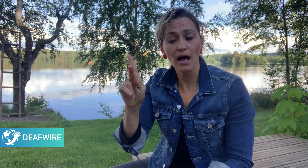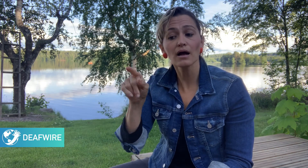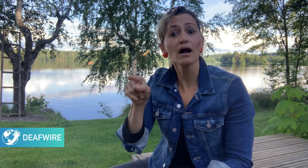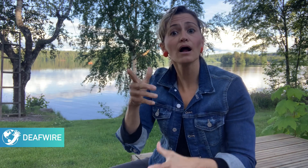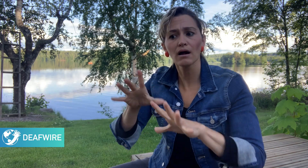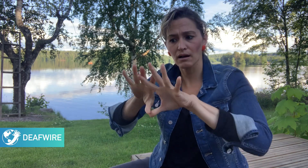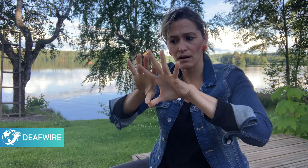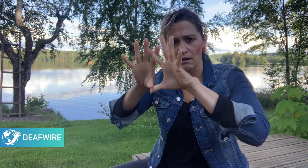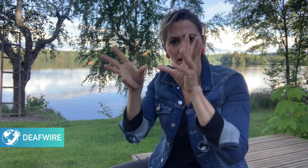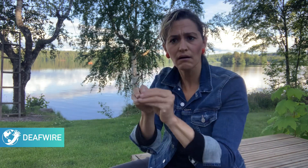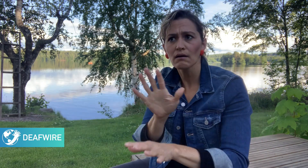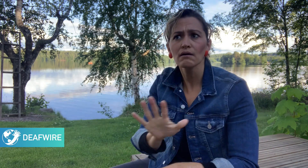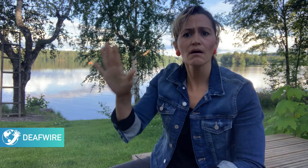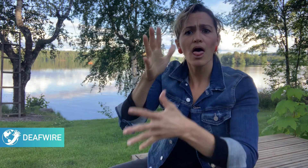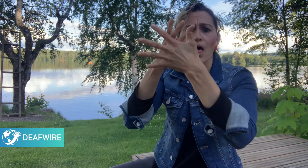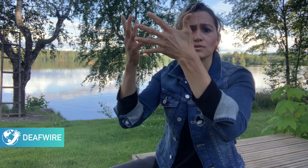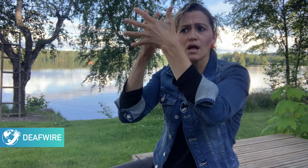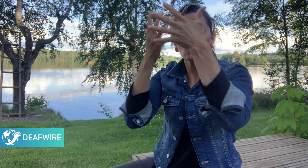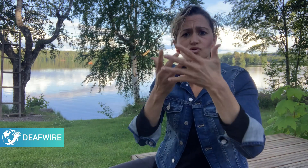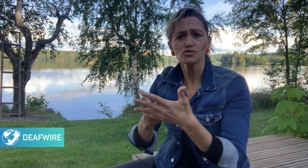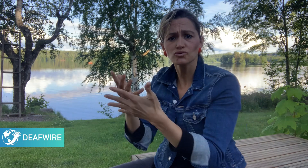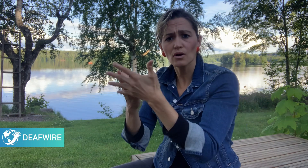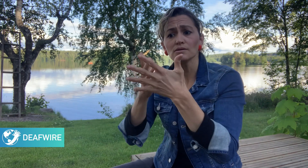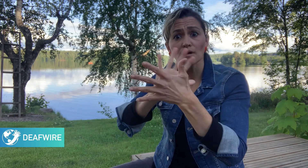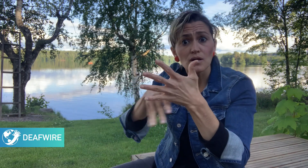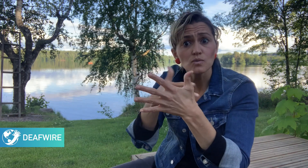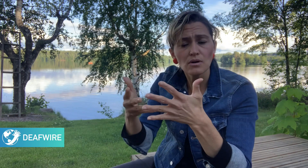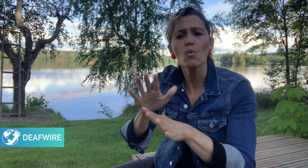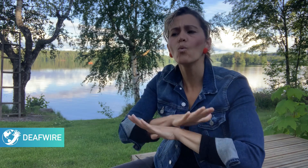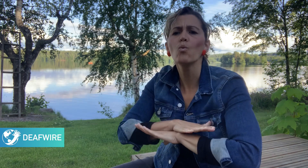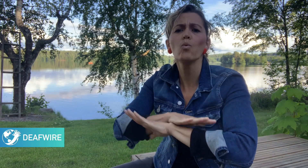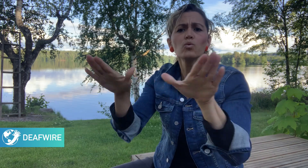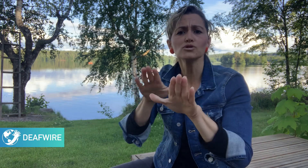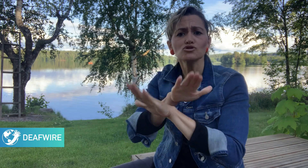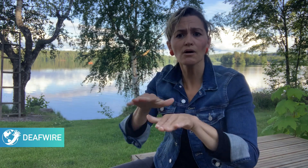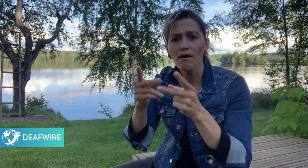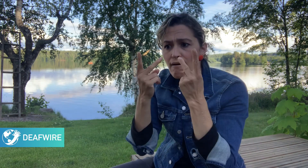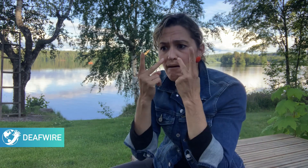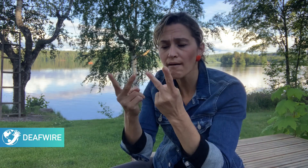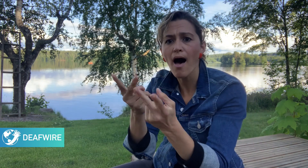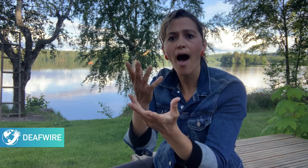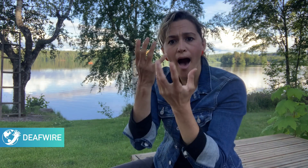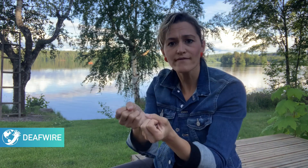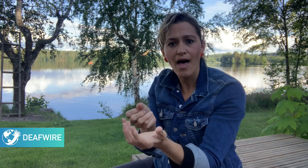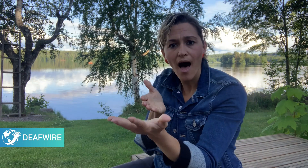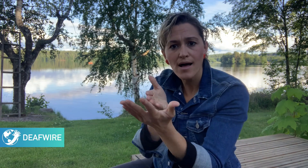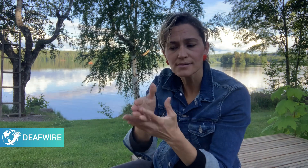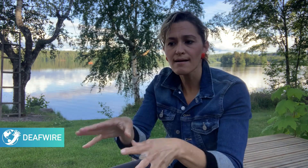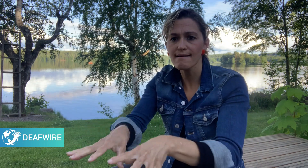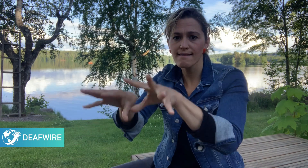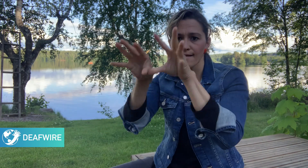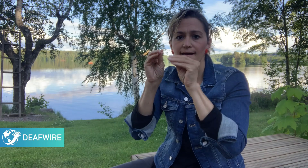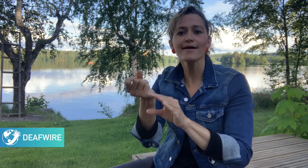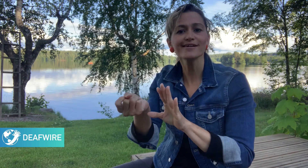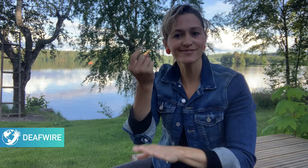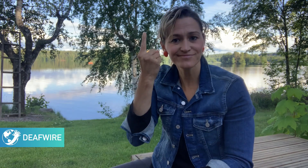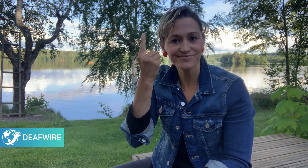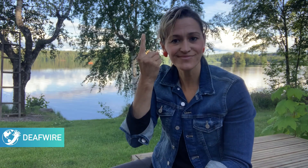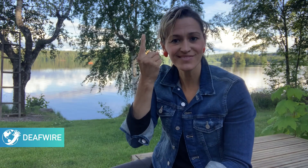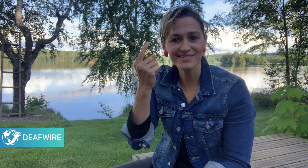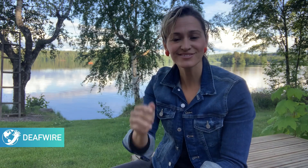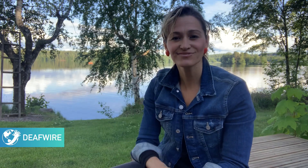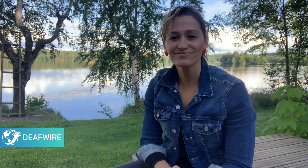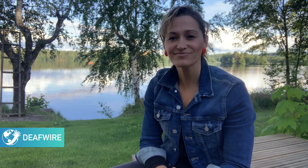Tajik so that the lessons are accessible to all children.